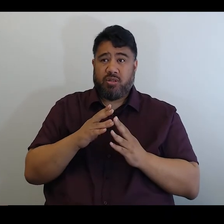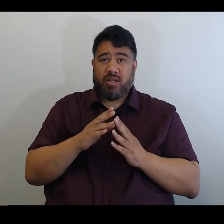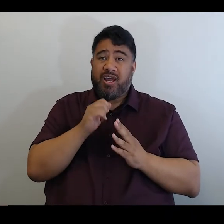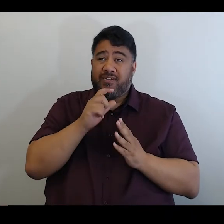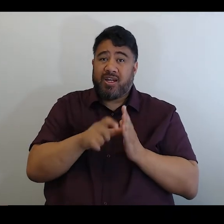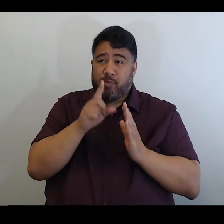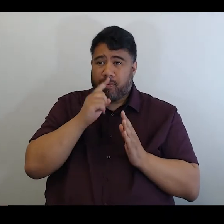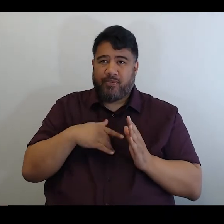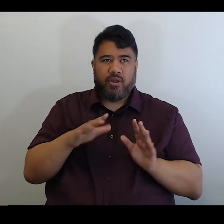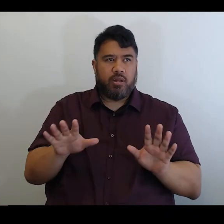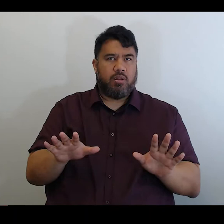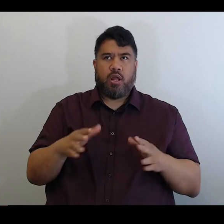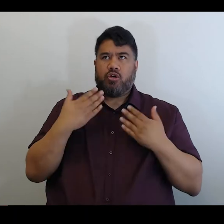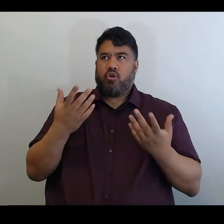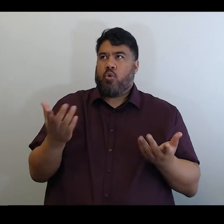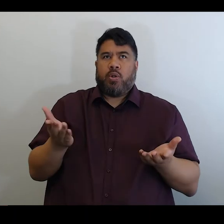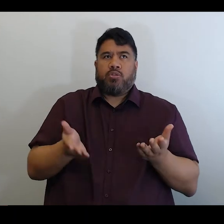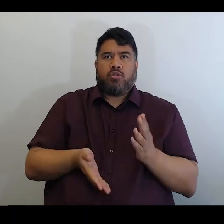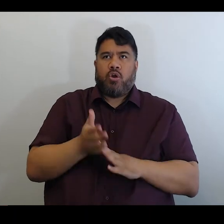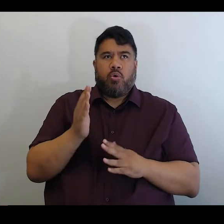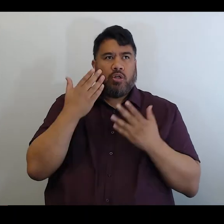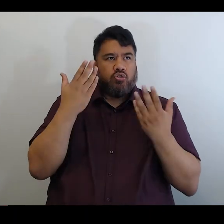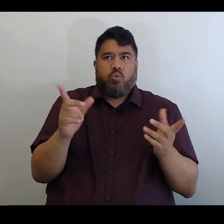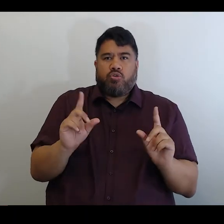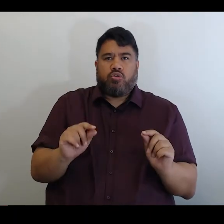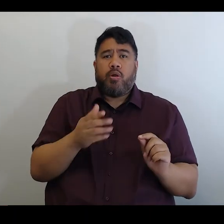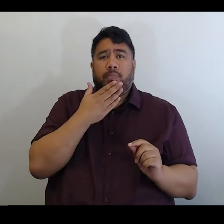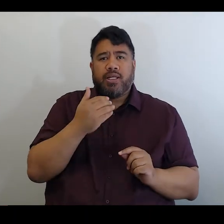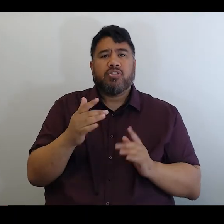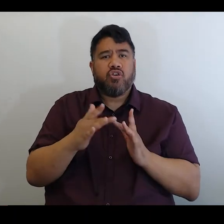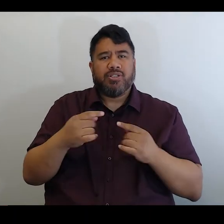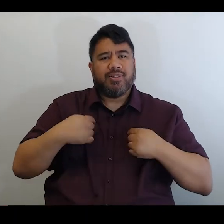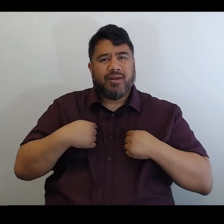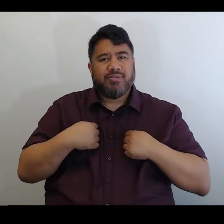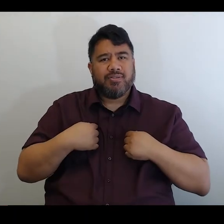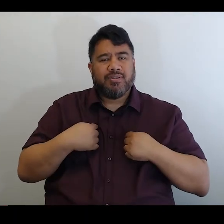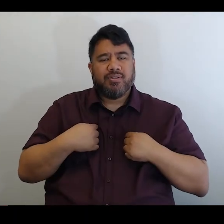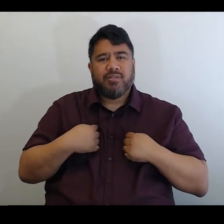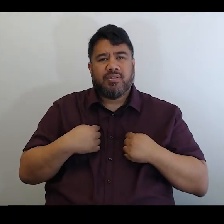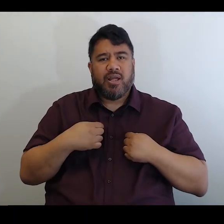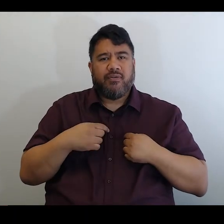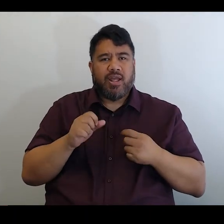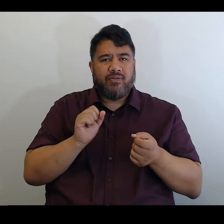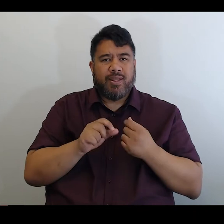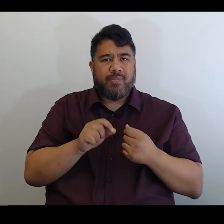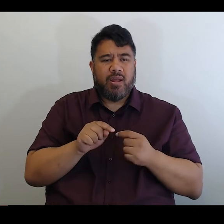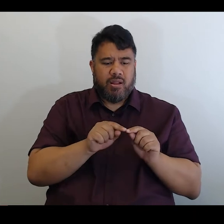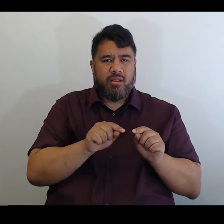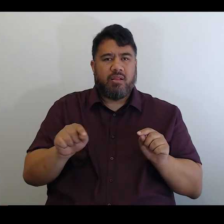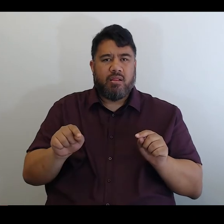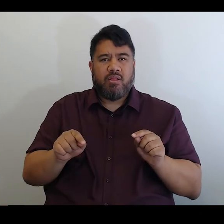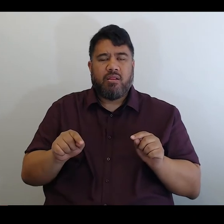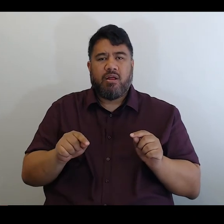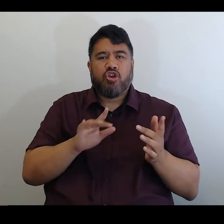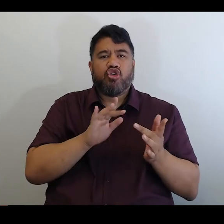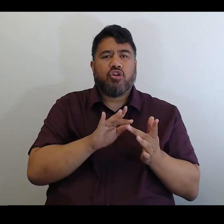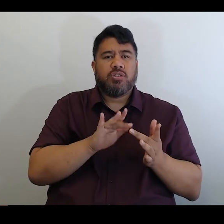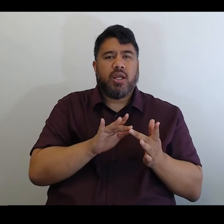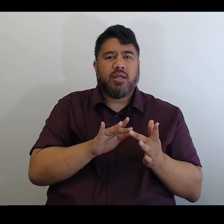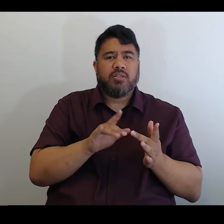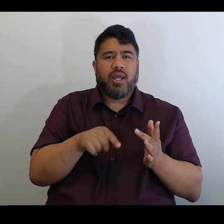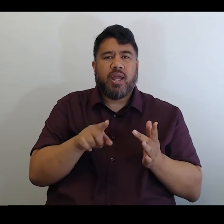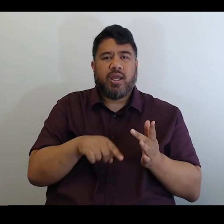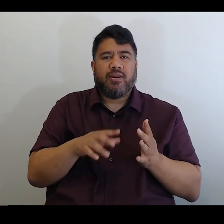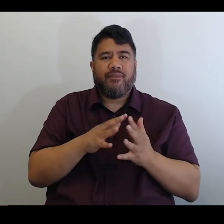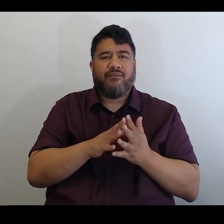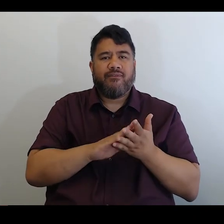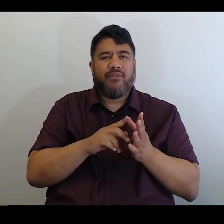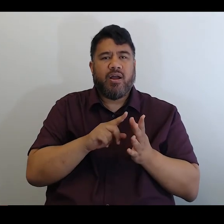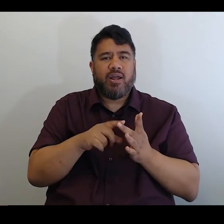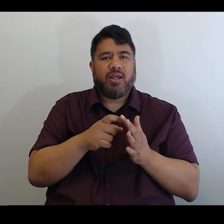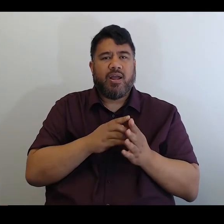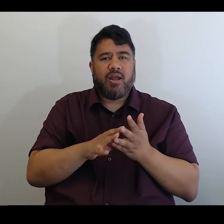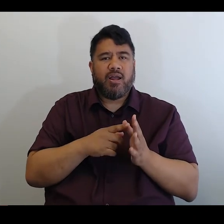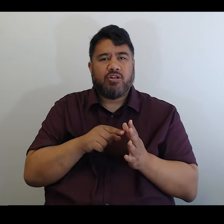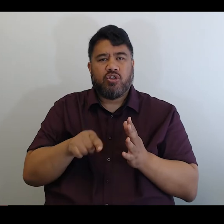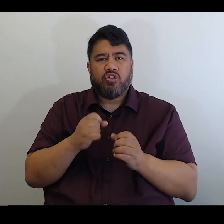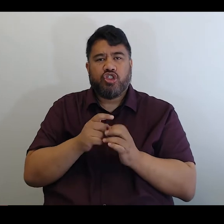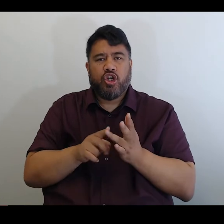where to go, so feel free to use our contact at whaikaha.govt.nz . Email, and really happy to facilitate some of those conversations Denise absolutely.